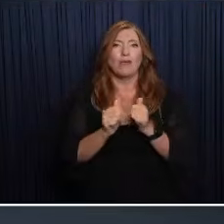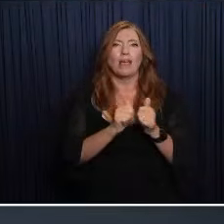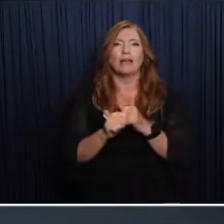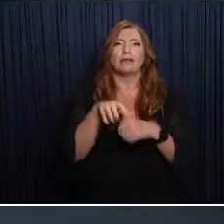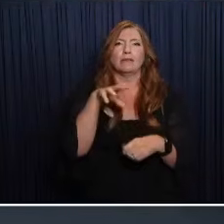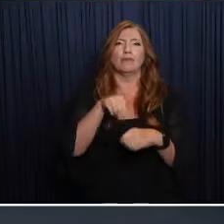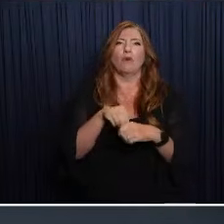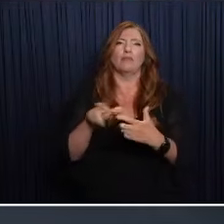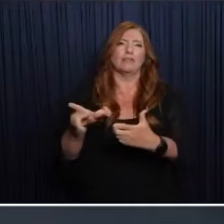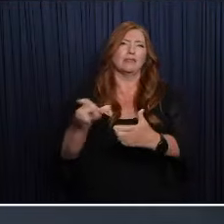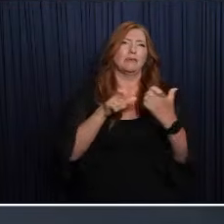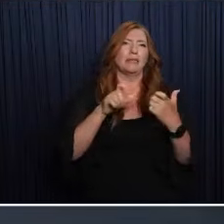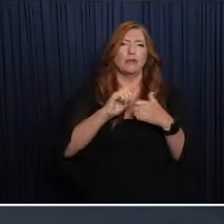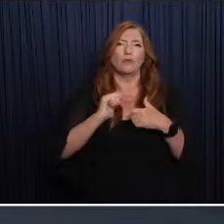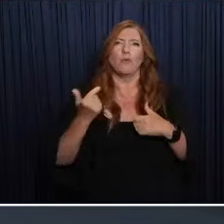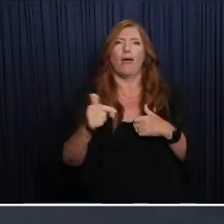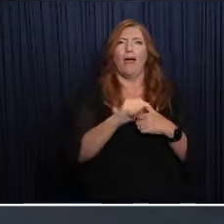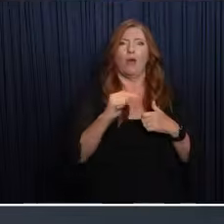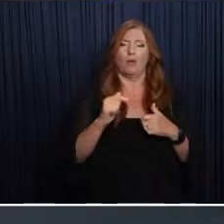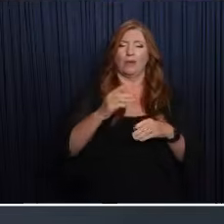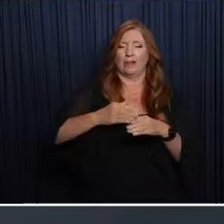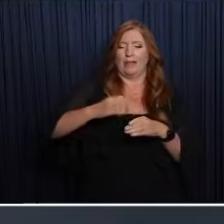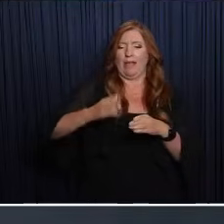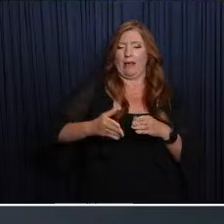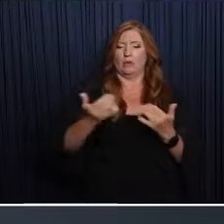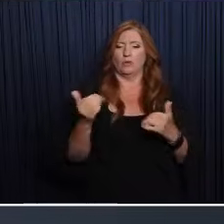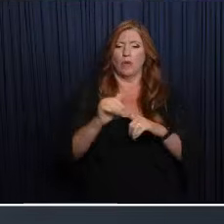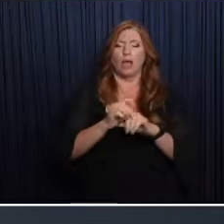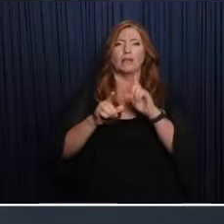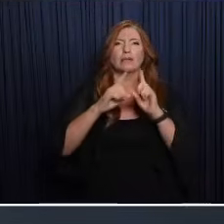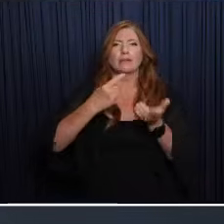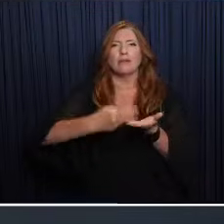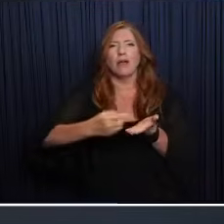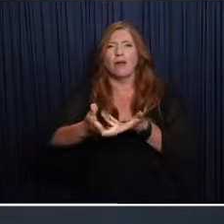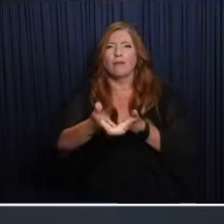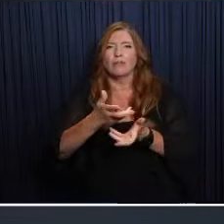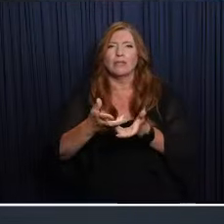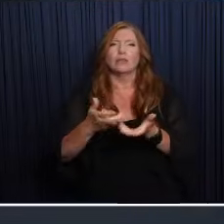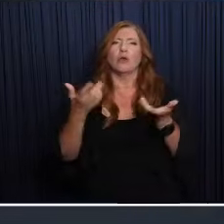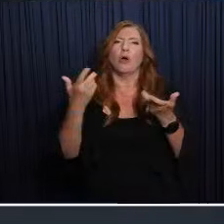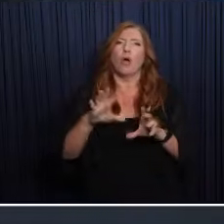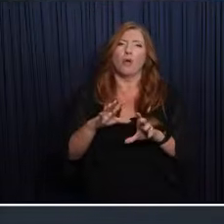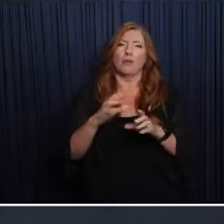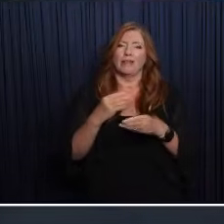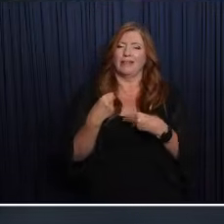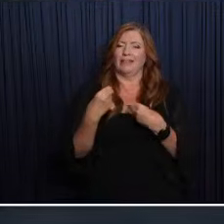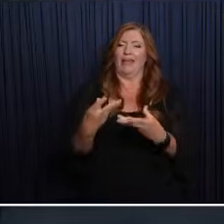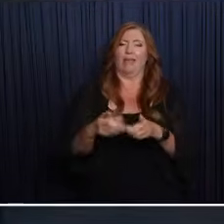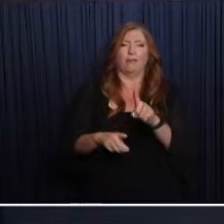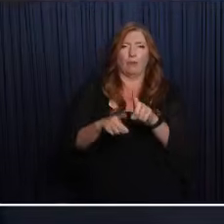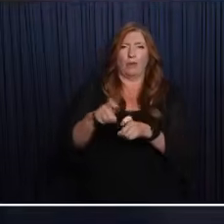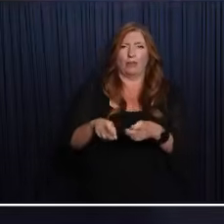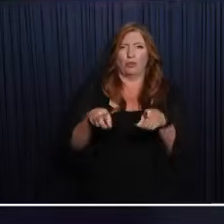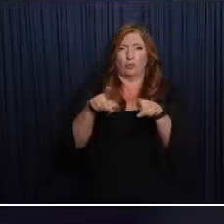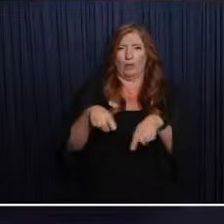ADDITIONALLY, CANDIDATES FOR THIS RACE WILL PARTICIPATE IN A SPEED ROUND AT THE END OF TONIGHT'S CONVERSATION. THESE QUESTIONS HAVE BEEN GIVEN